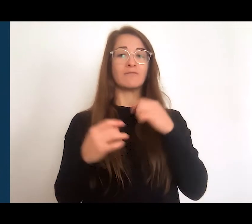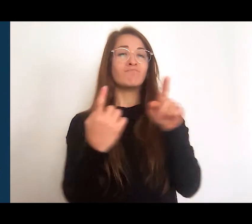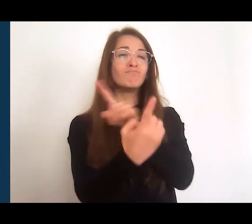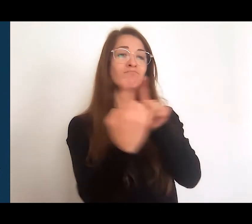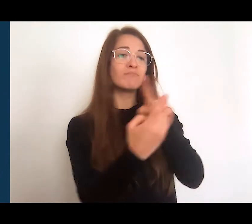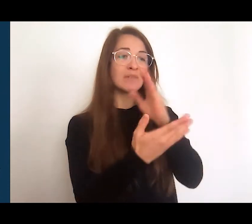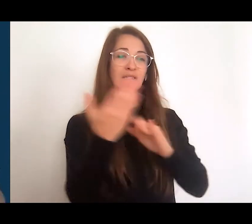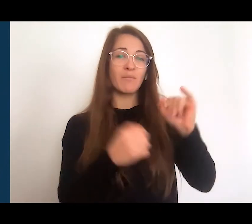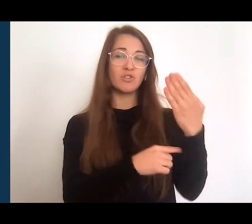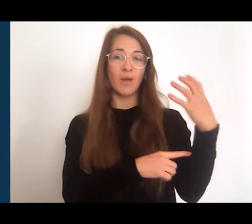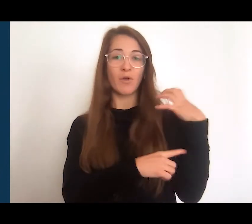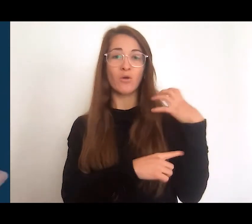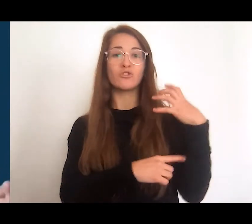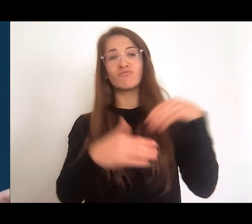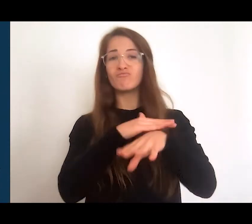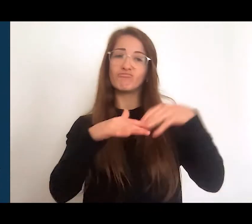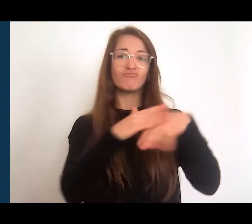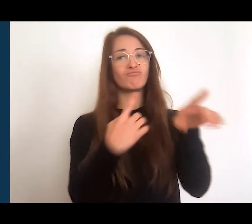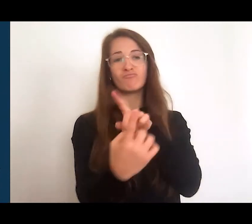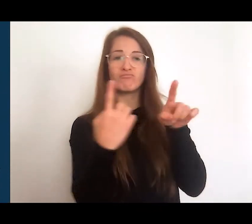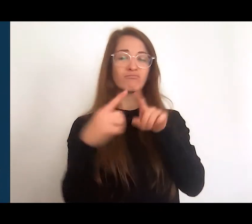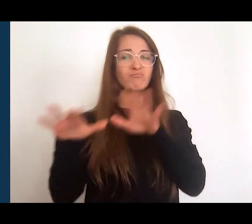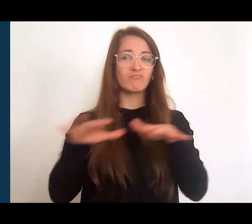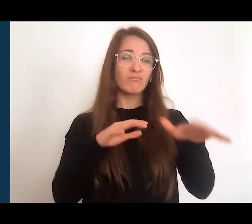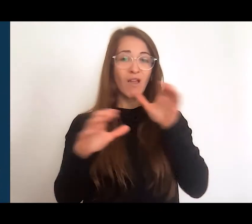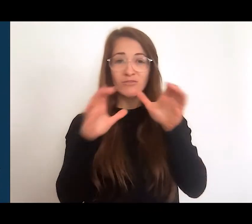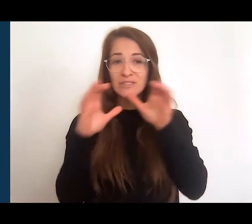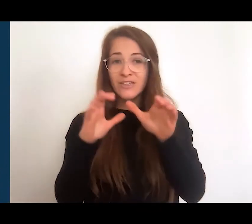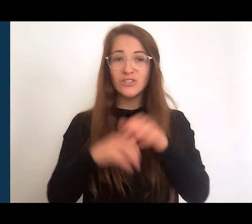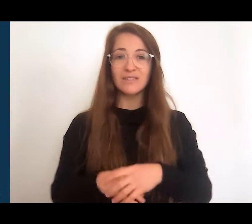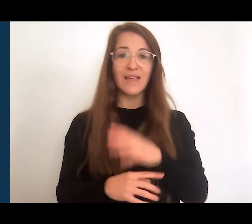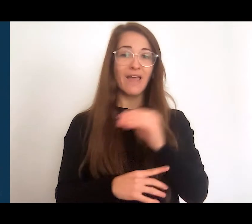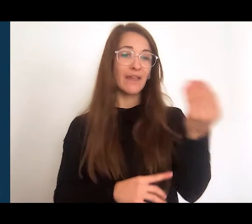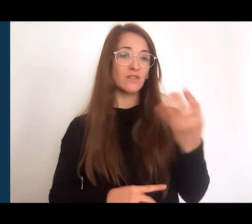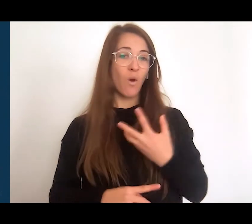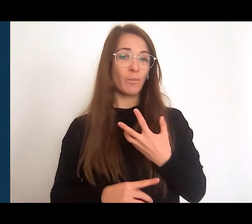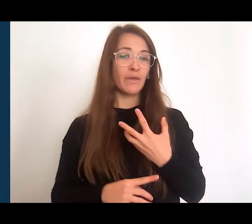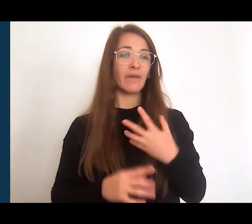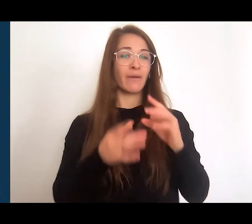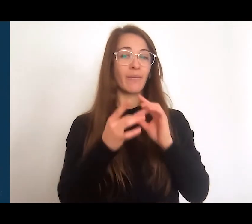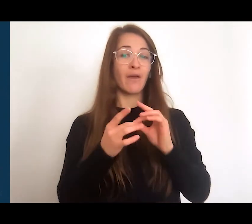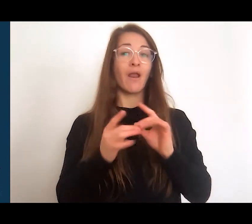I WOULD RUN INTO SOME OF THE JOB COACHES AND HAD CASUAL